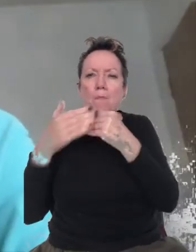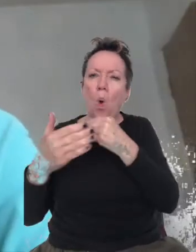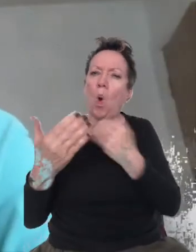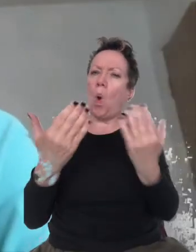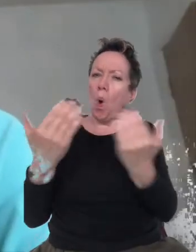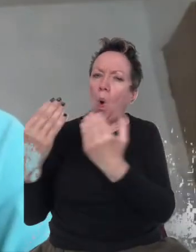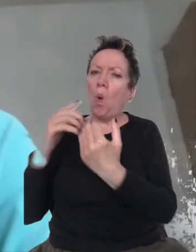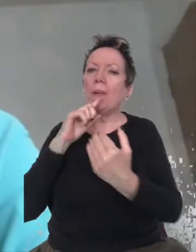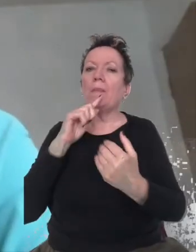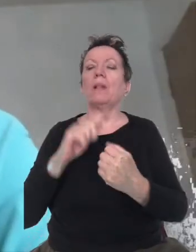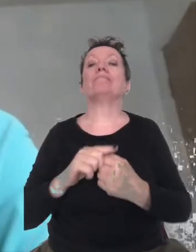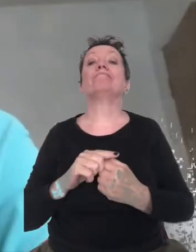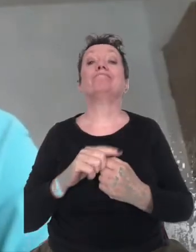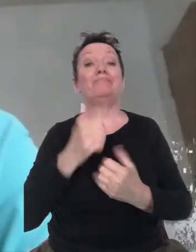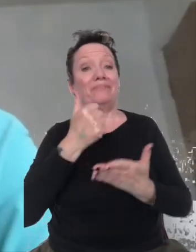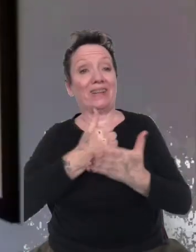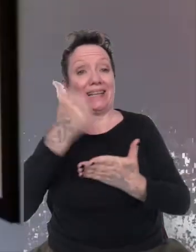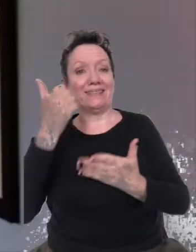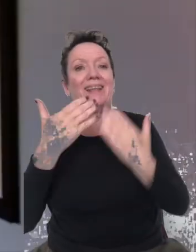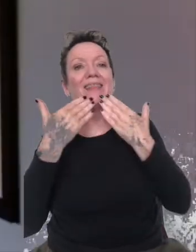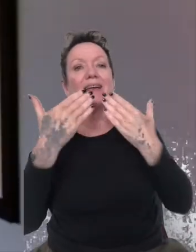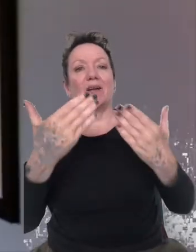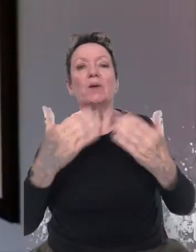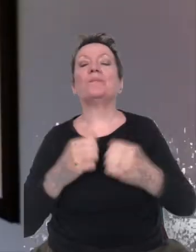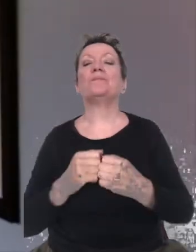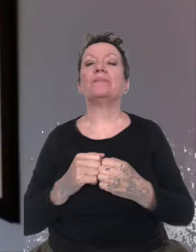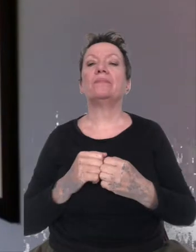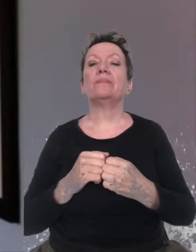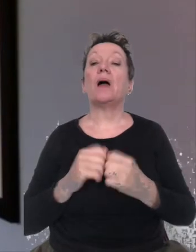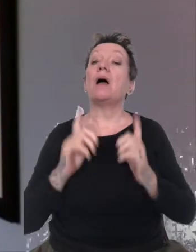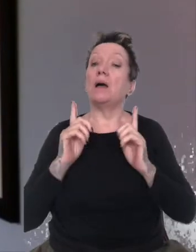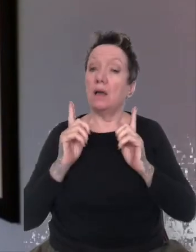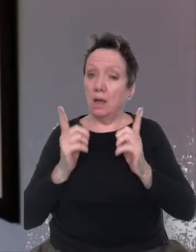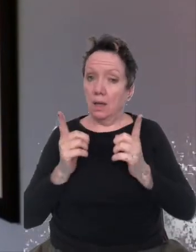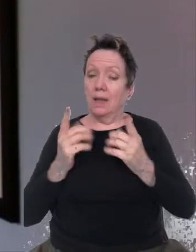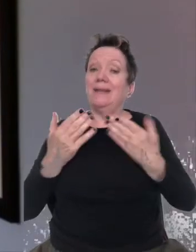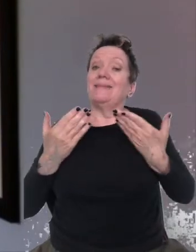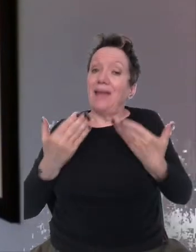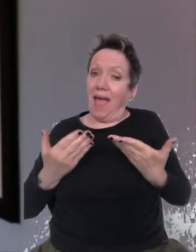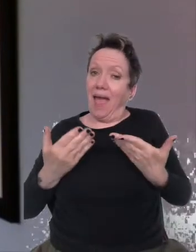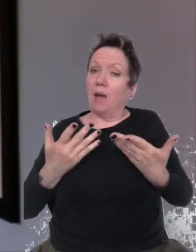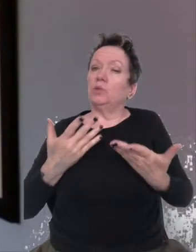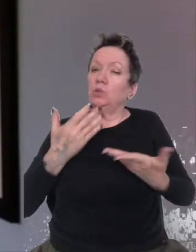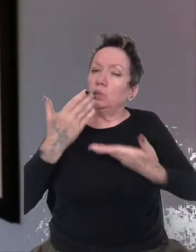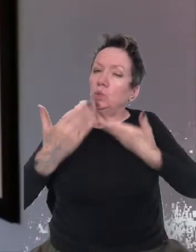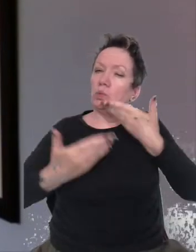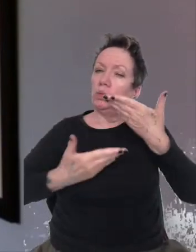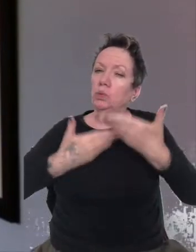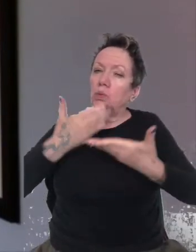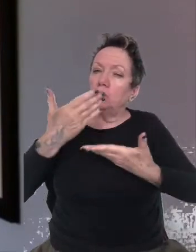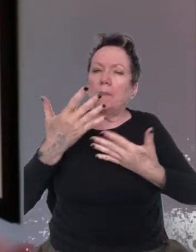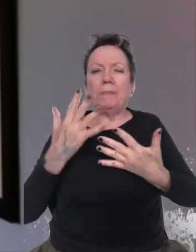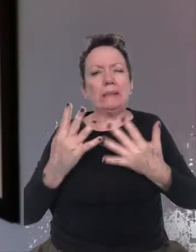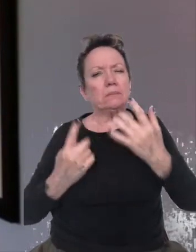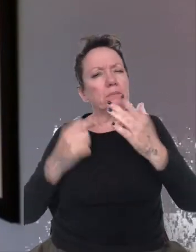Brilliant. Thank you so much. Um, so to share a little bit about how the event began, so the idea of